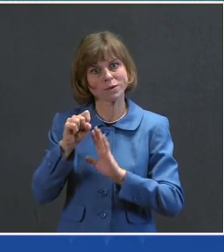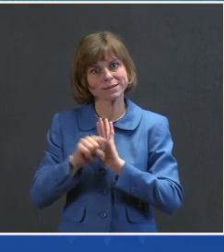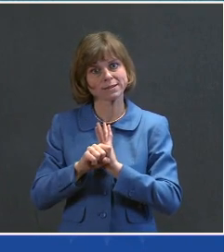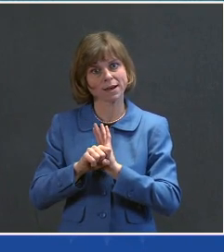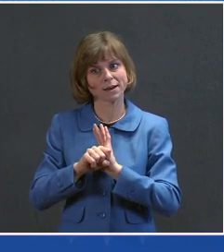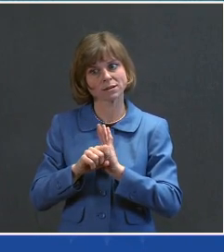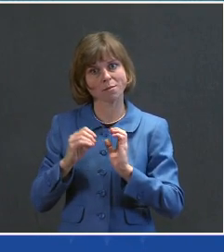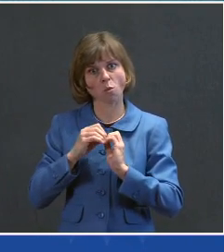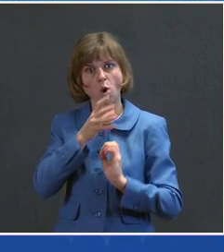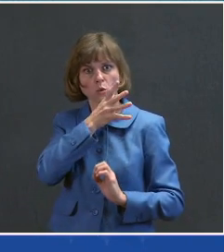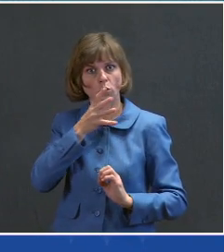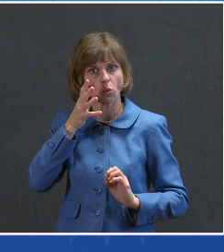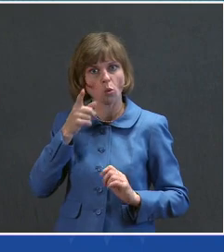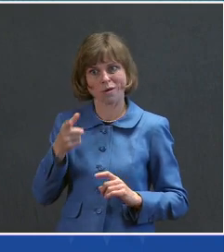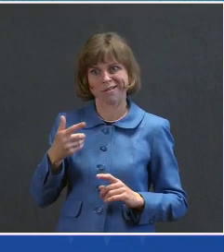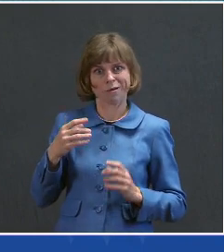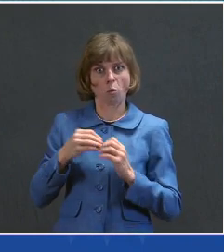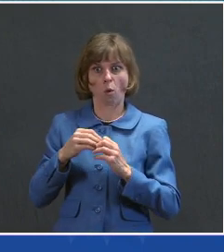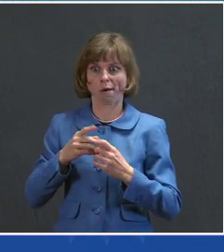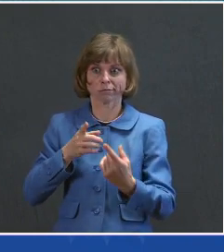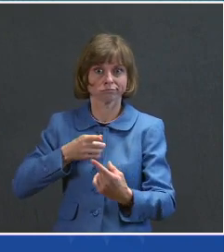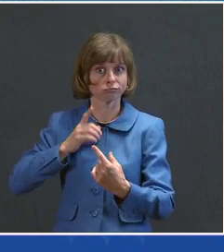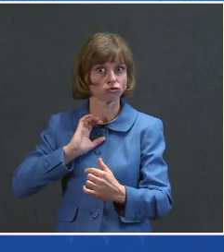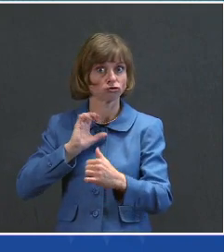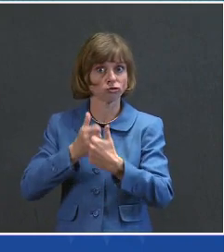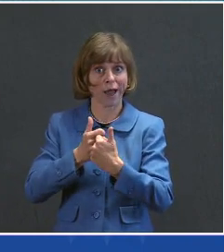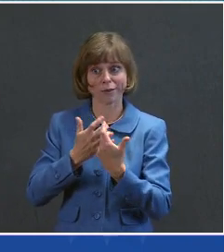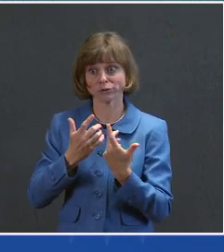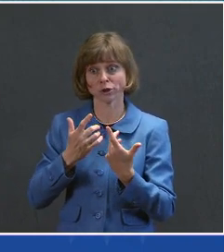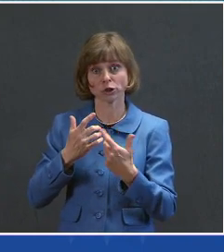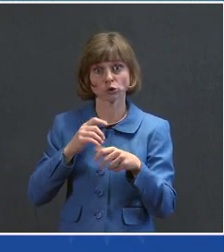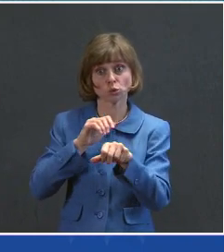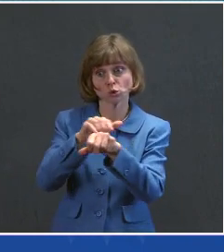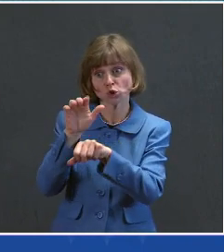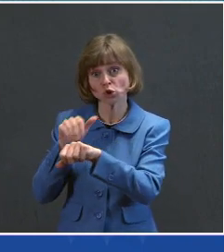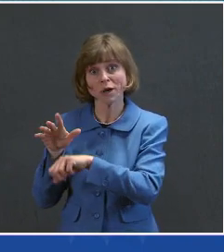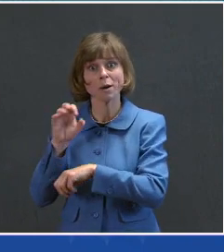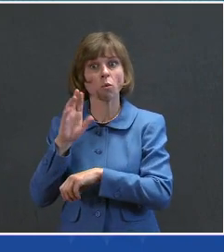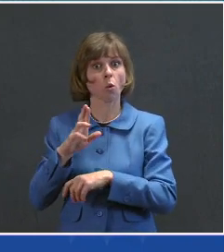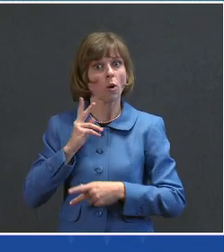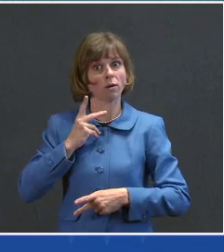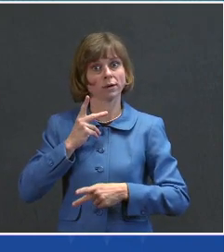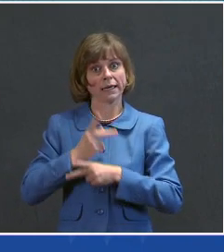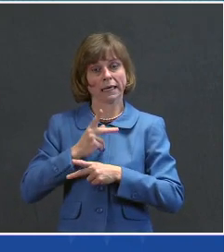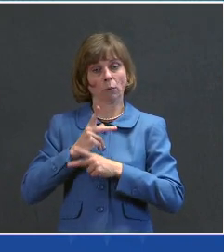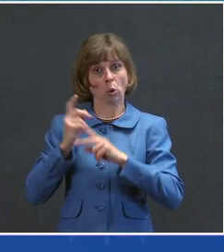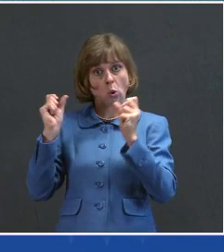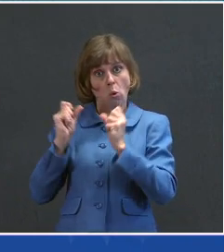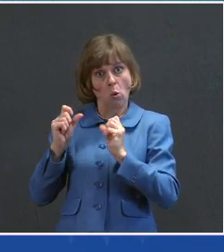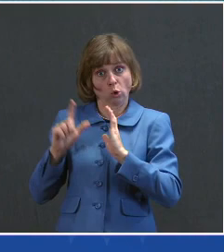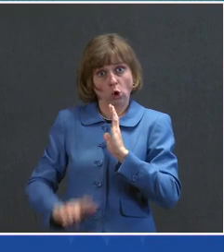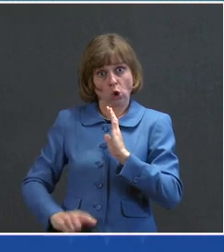where it might be tougher to ship something that needs to be stored at an extremely cold temperature where they might only have, you know, centralized hospitals,